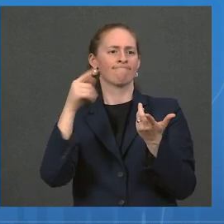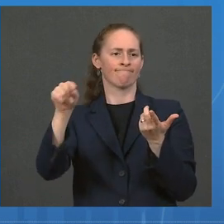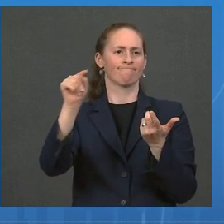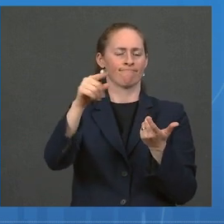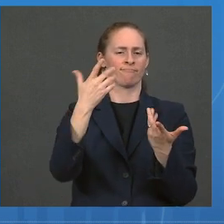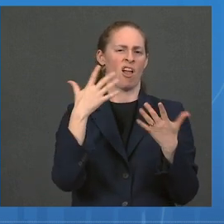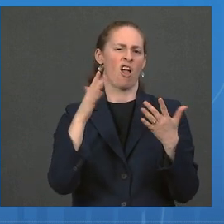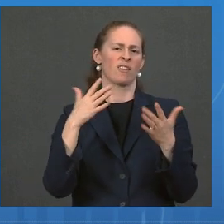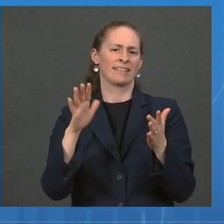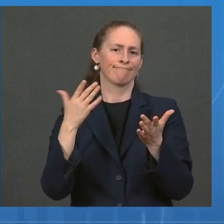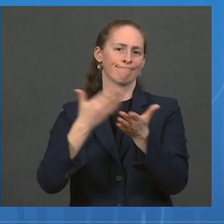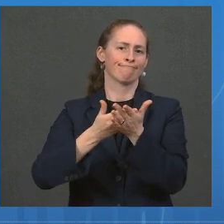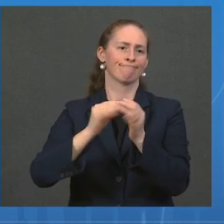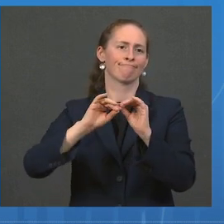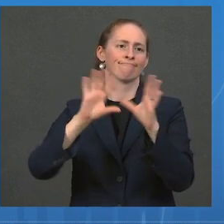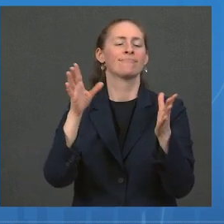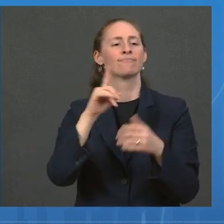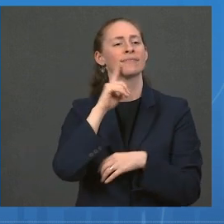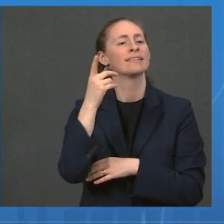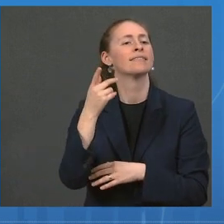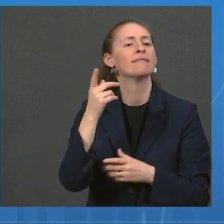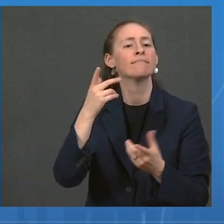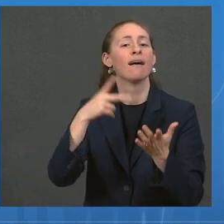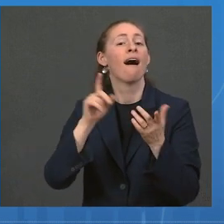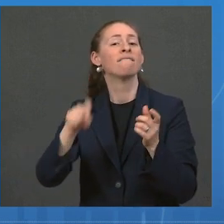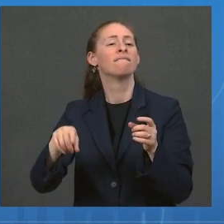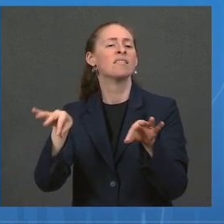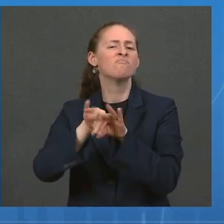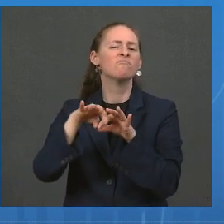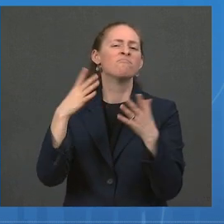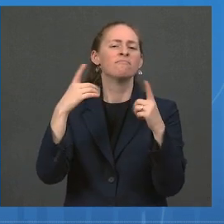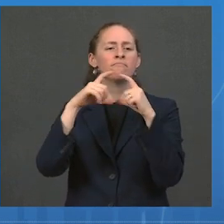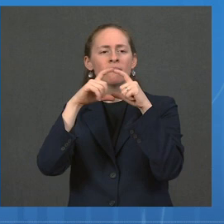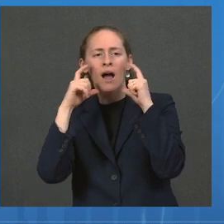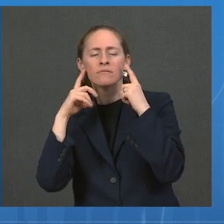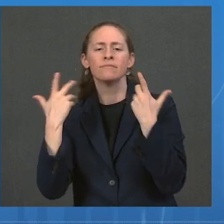including masking, distancing, and ventilation is the best way to keep schools safe.